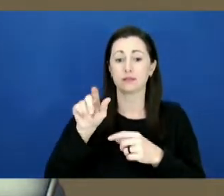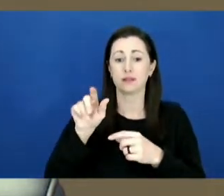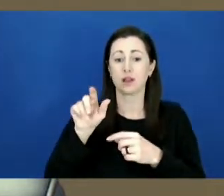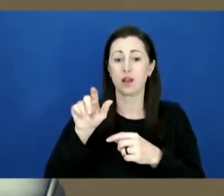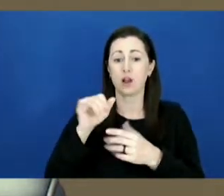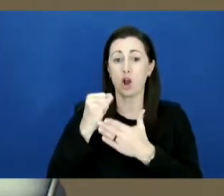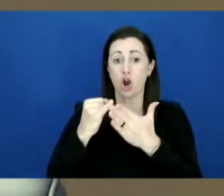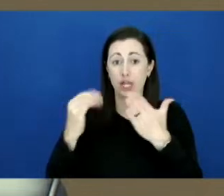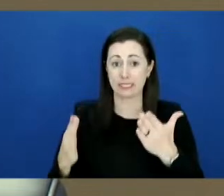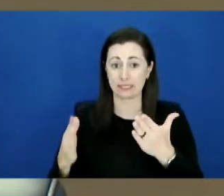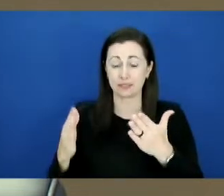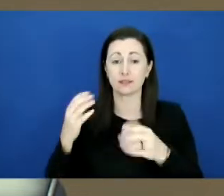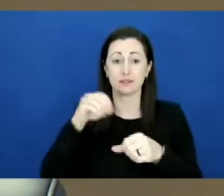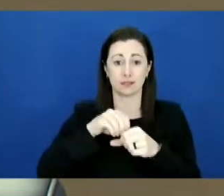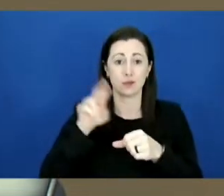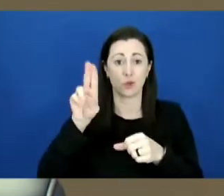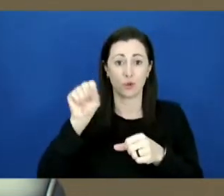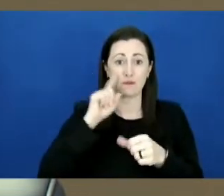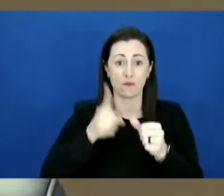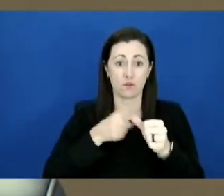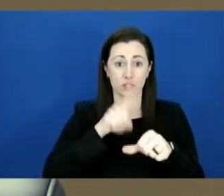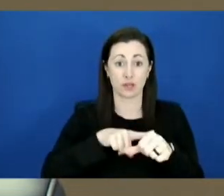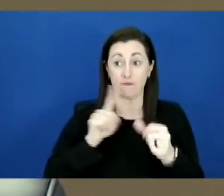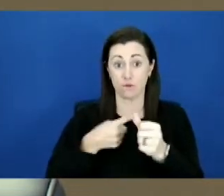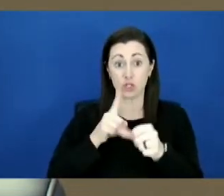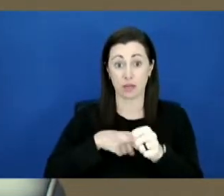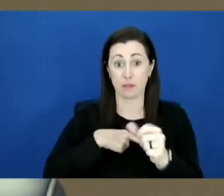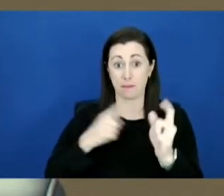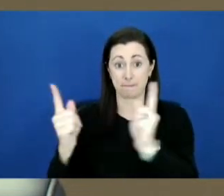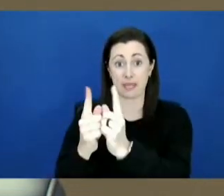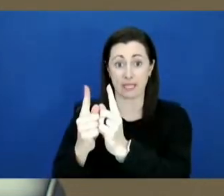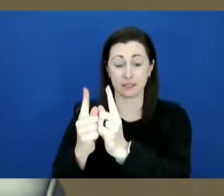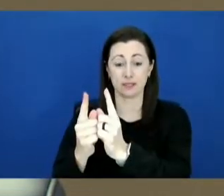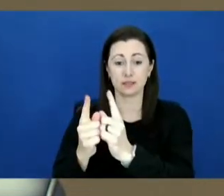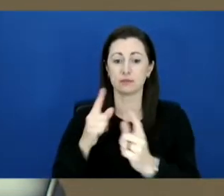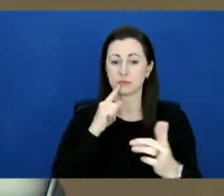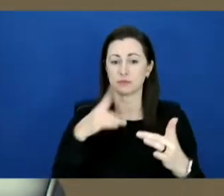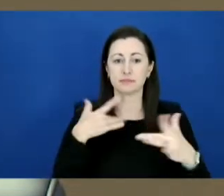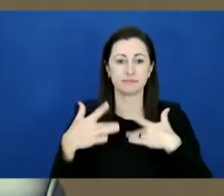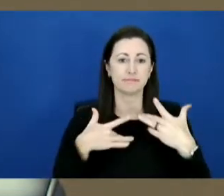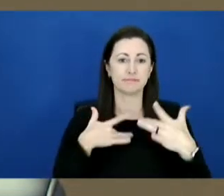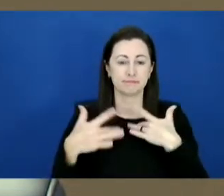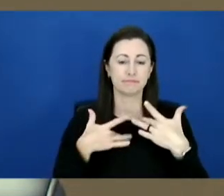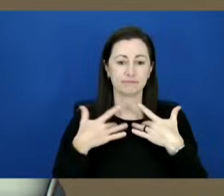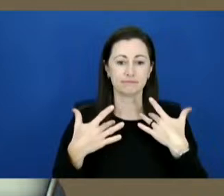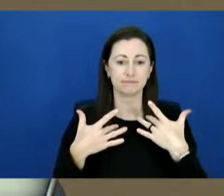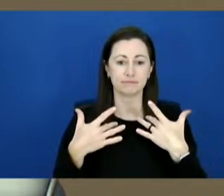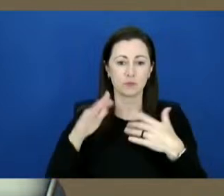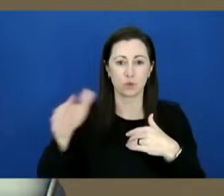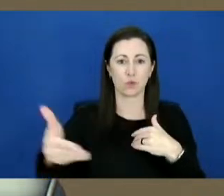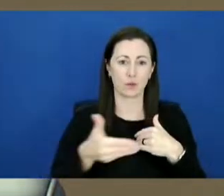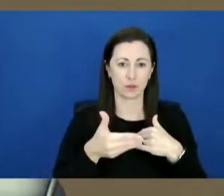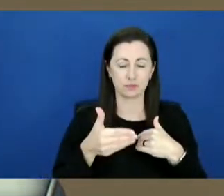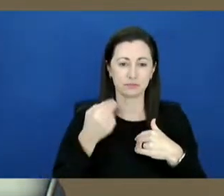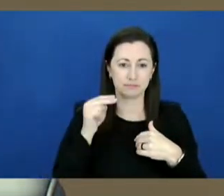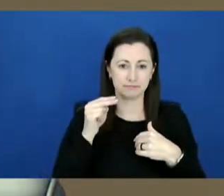YEBINI -- A WESTERN AUSTRALIAN ARTIST AT 27 YEARS OLD AND THE